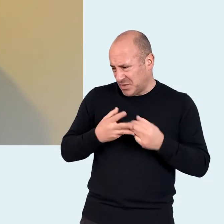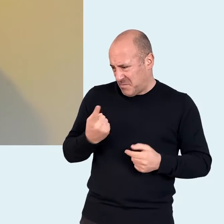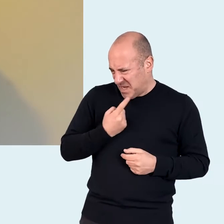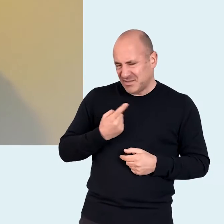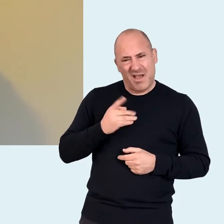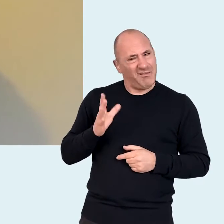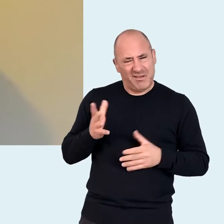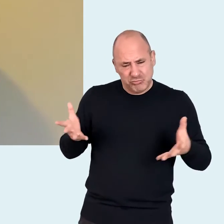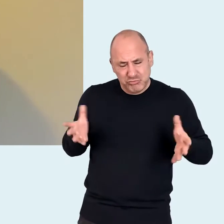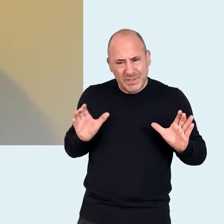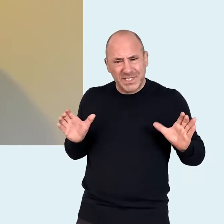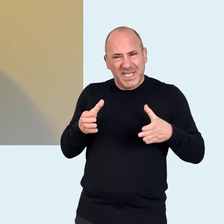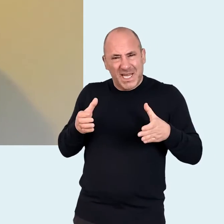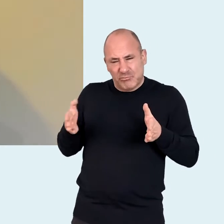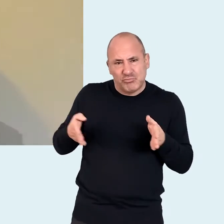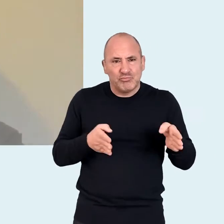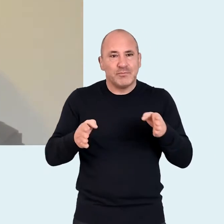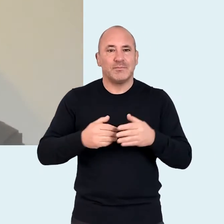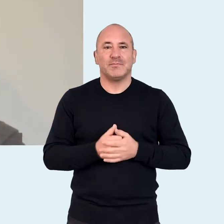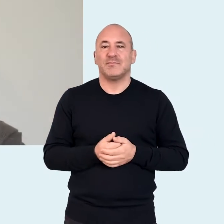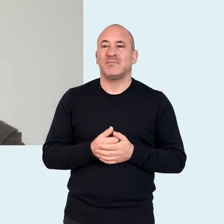on yourself to solve a problem.